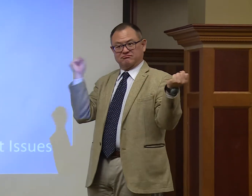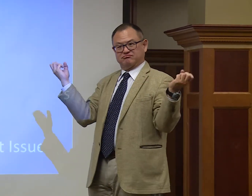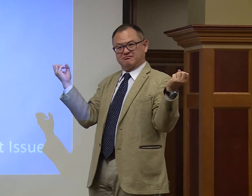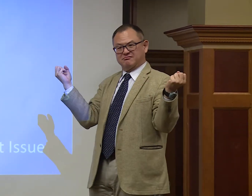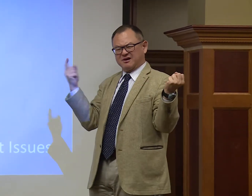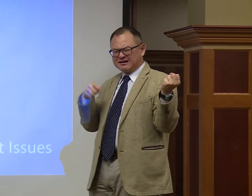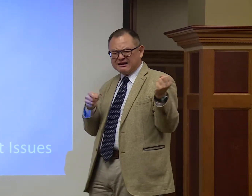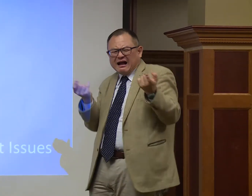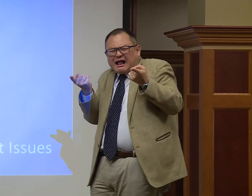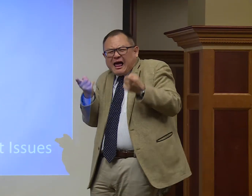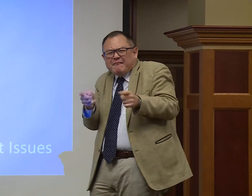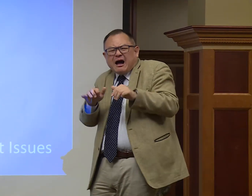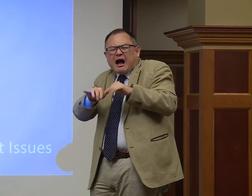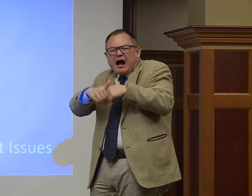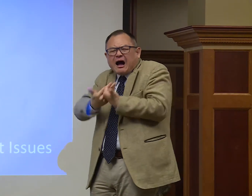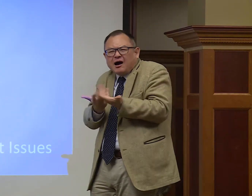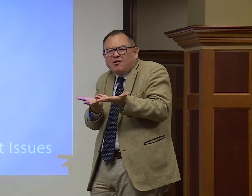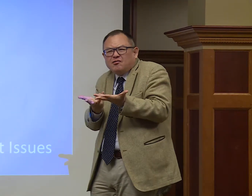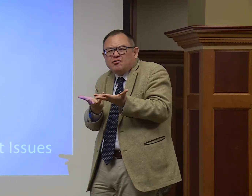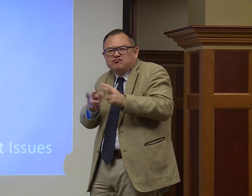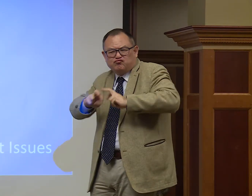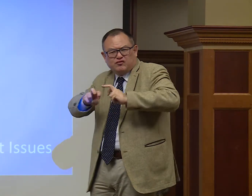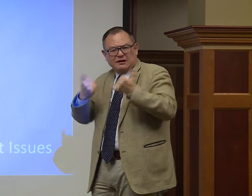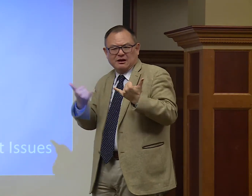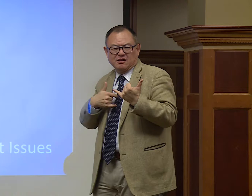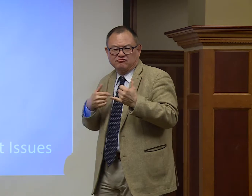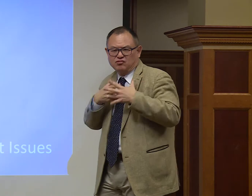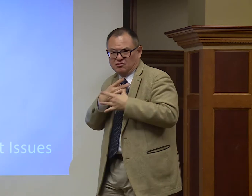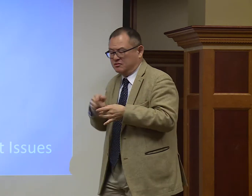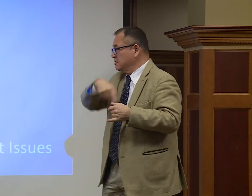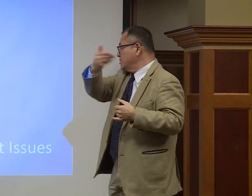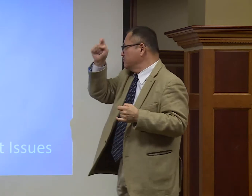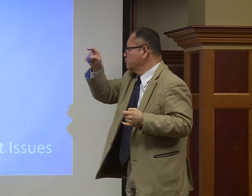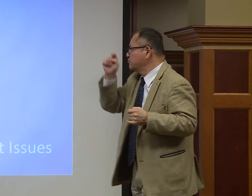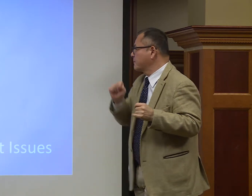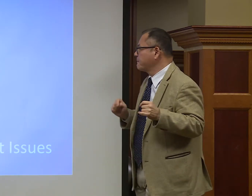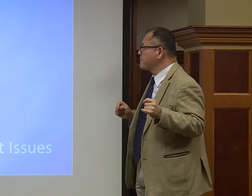So how do we analyze that information?